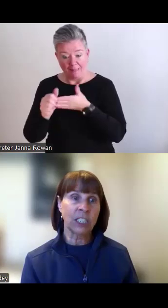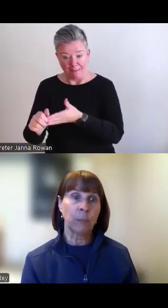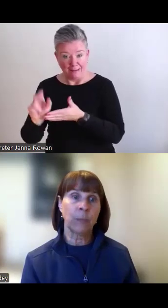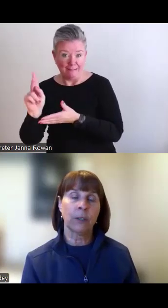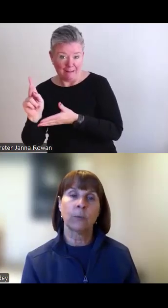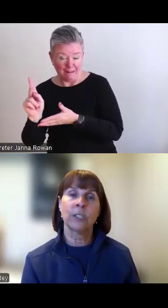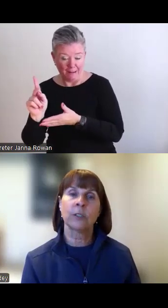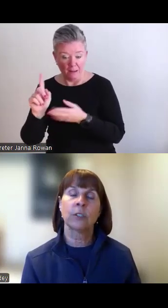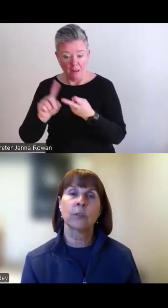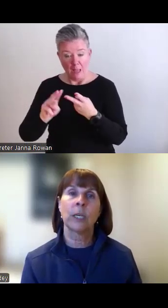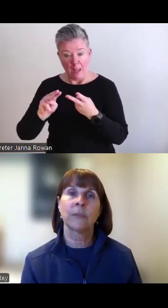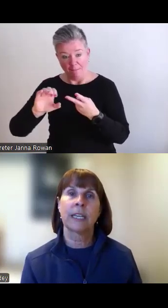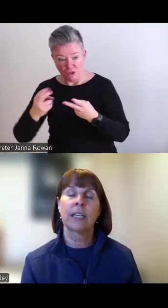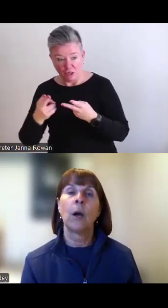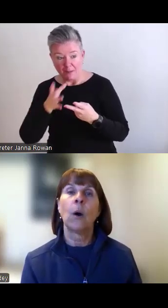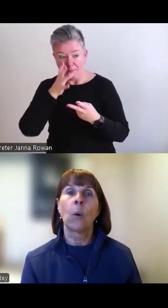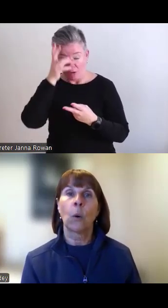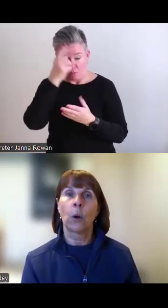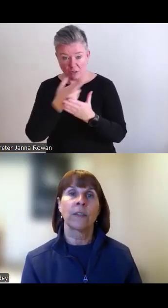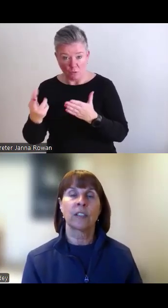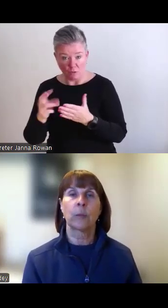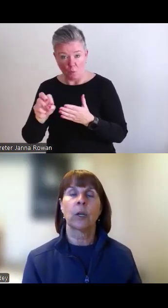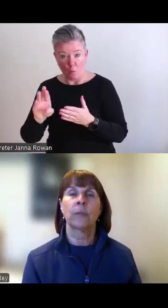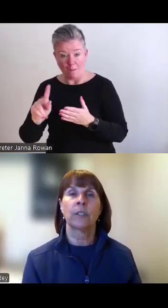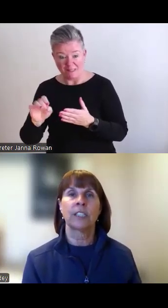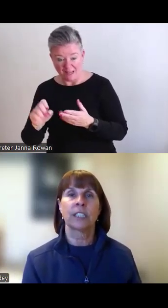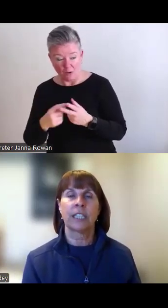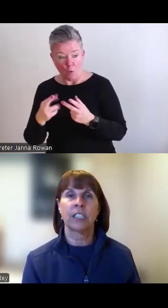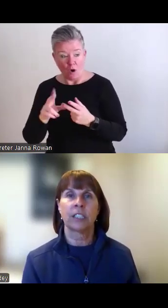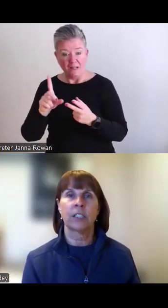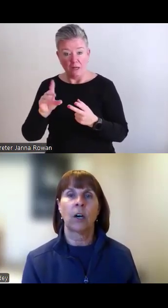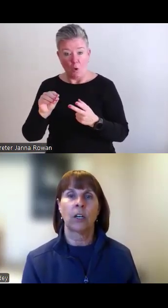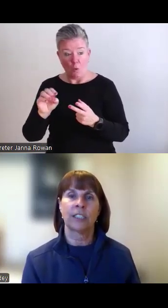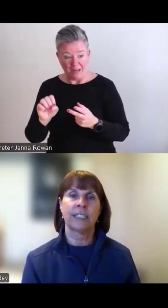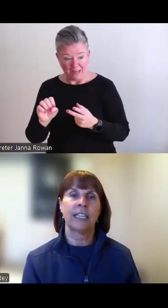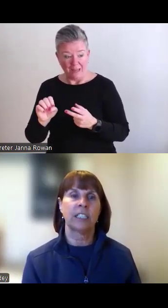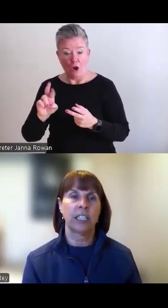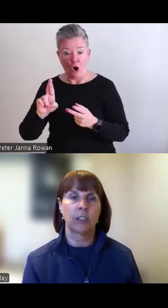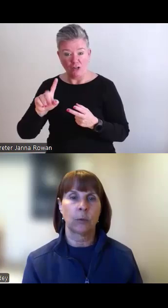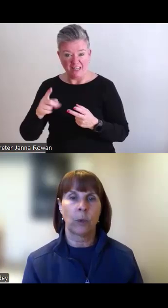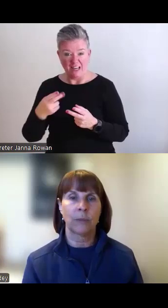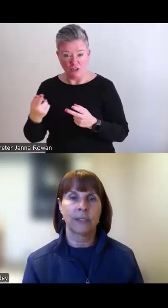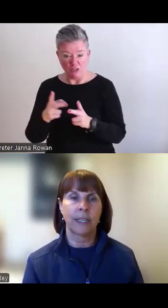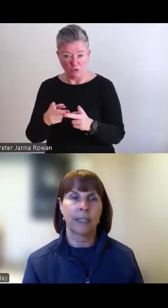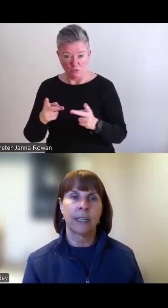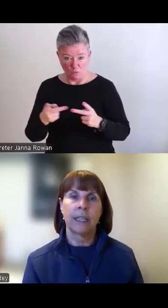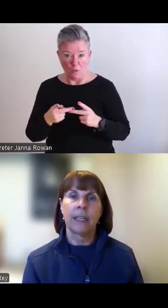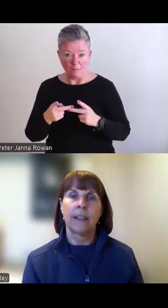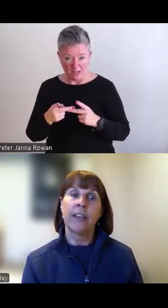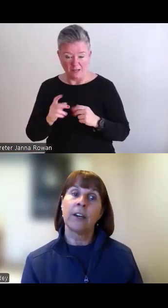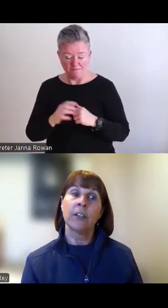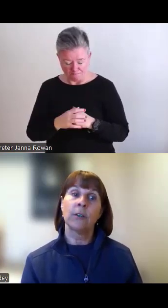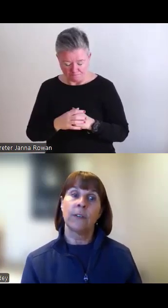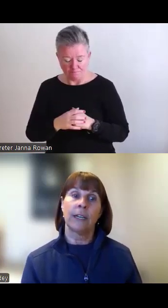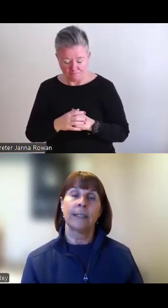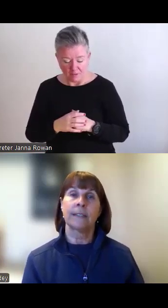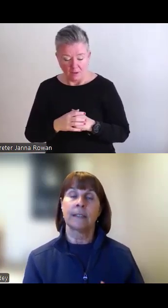Michigan parent resource website or the Department of Education RDHH website. There you'll find